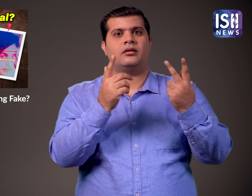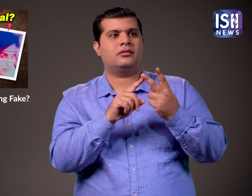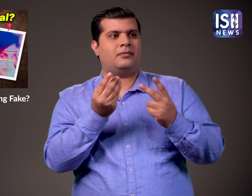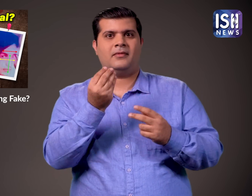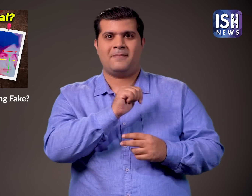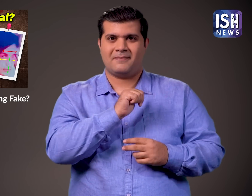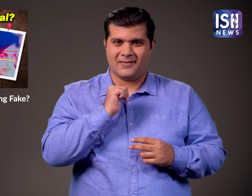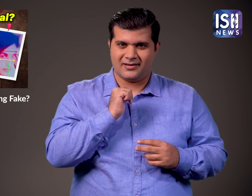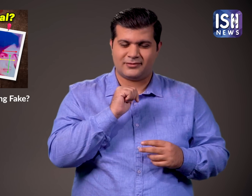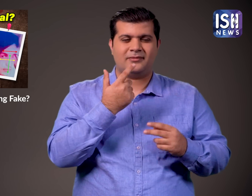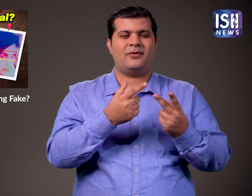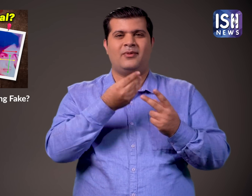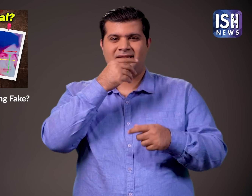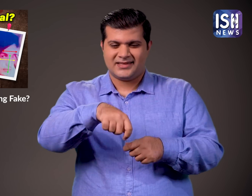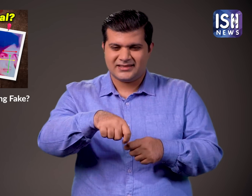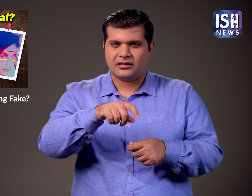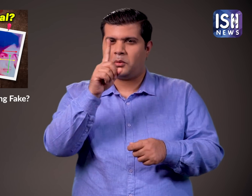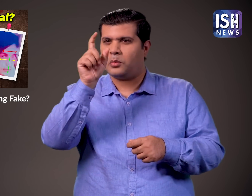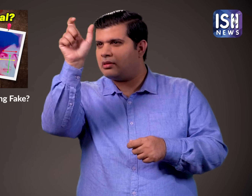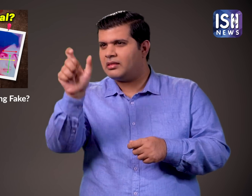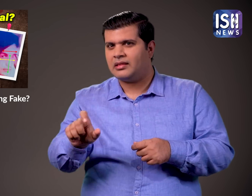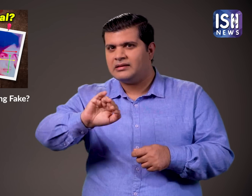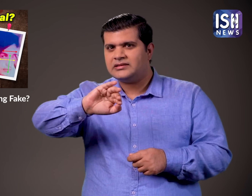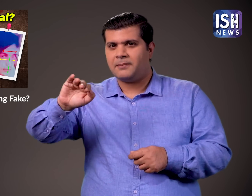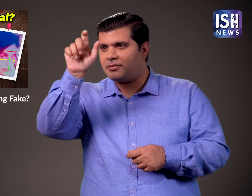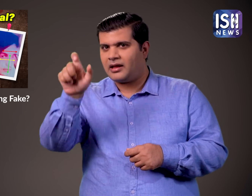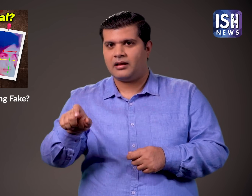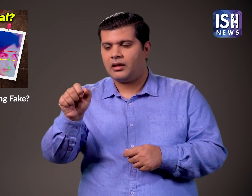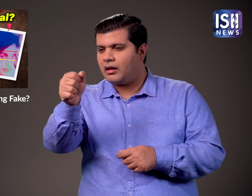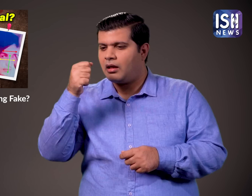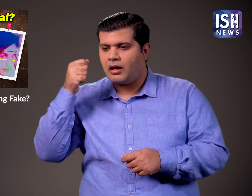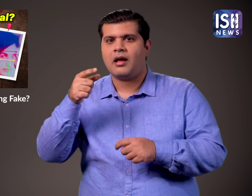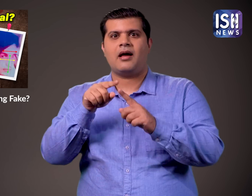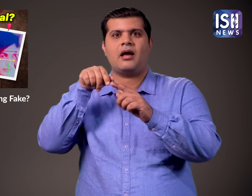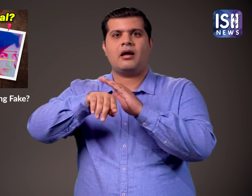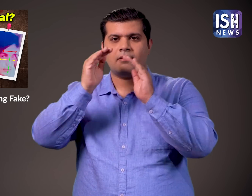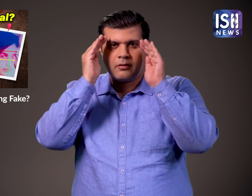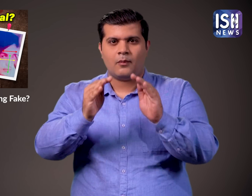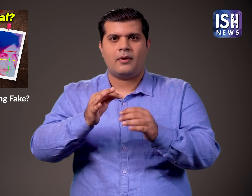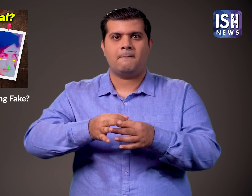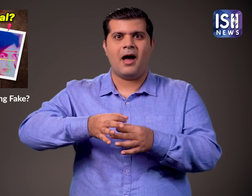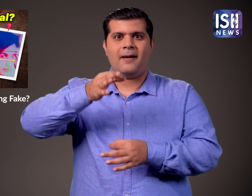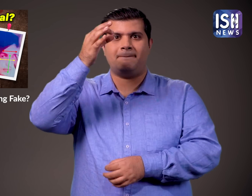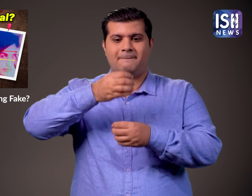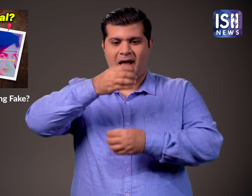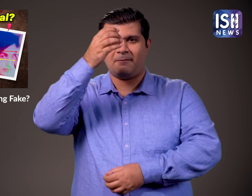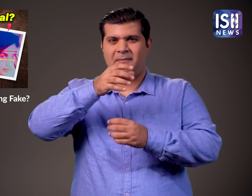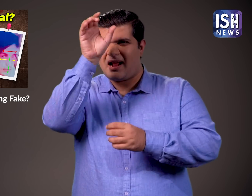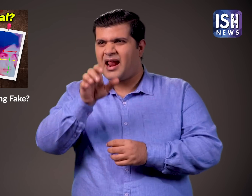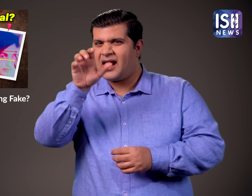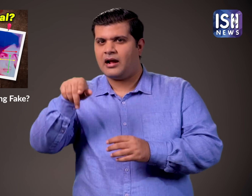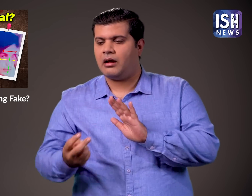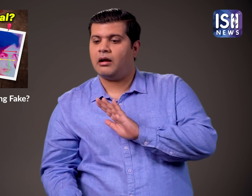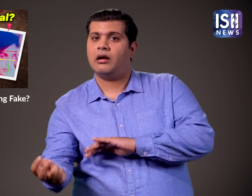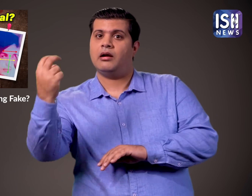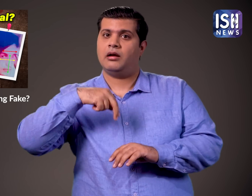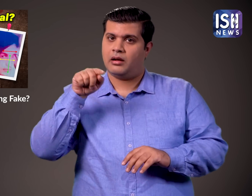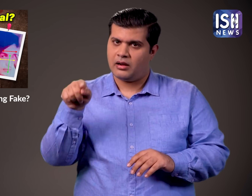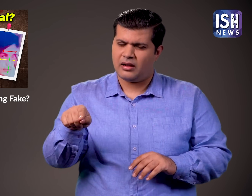Some say he sneaked through a window in the washroom or kitchen and climbed up the pipeline.